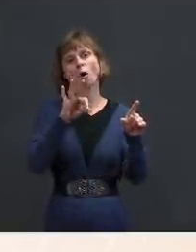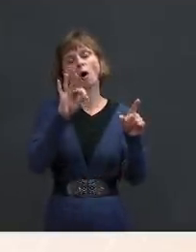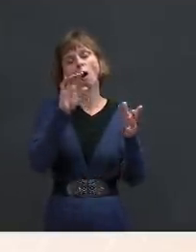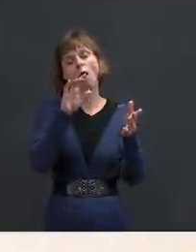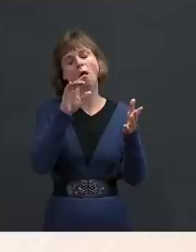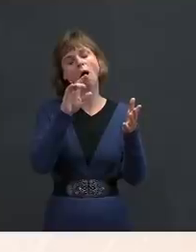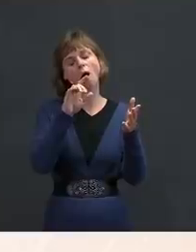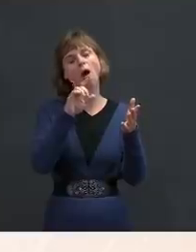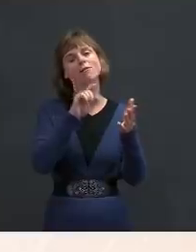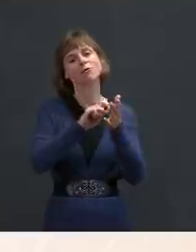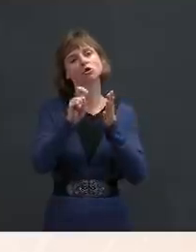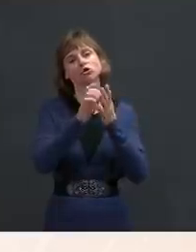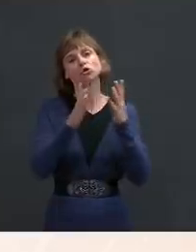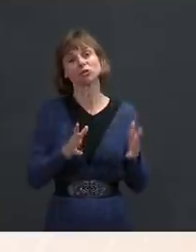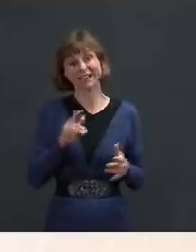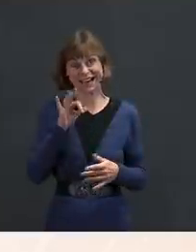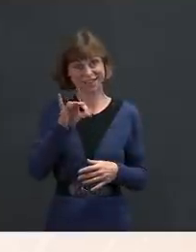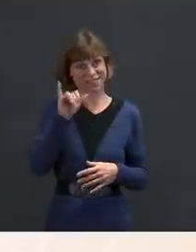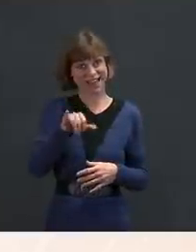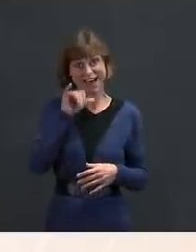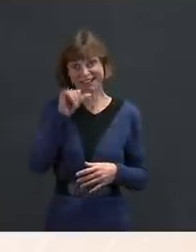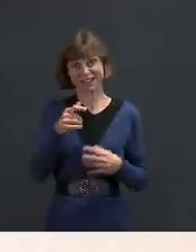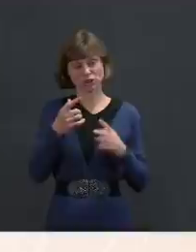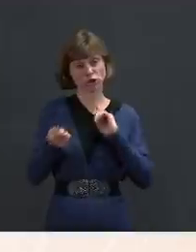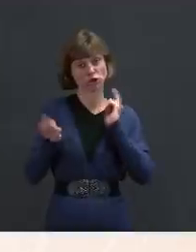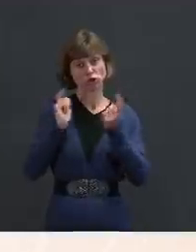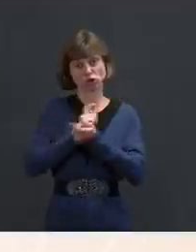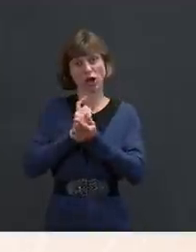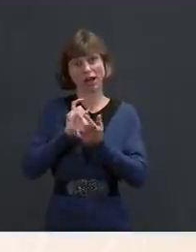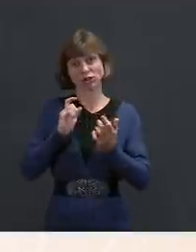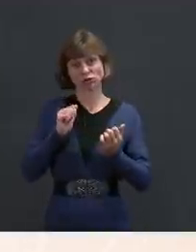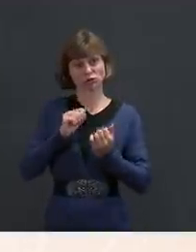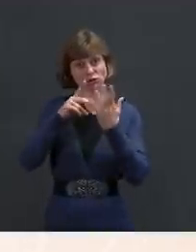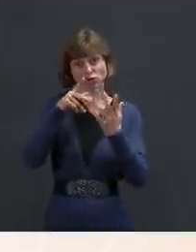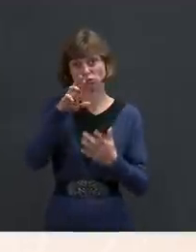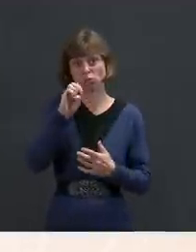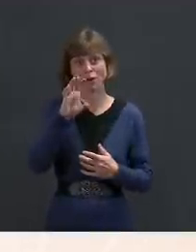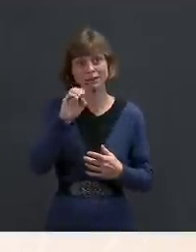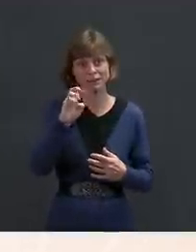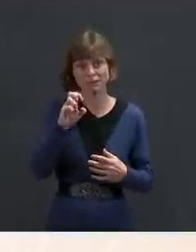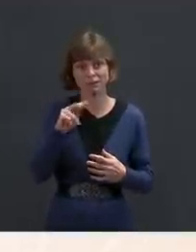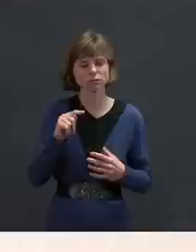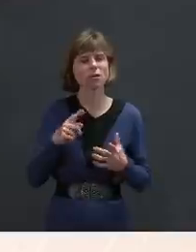that would change the precedent, what would? Ms. Psaki: Again, we took a number of steps